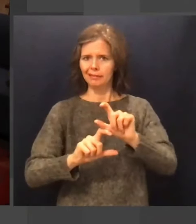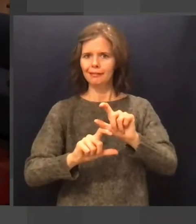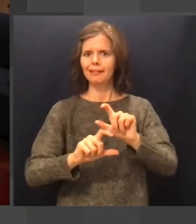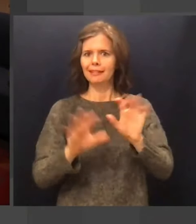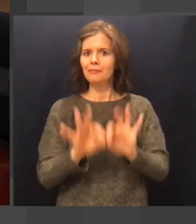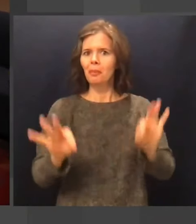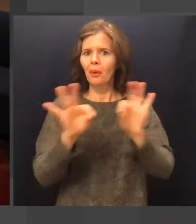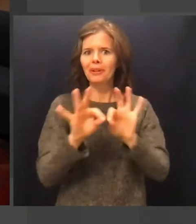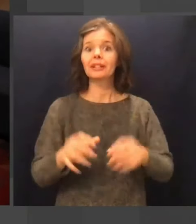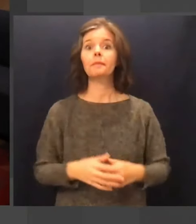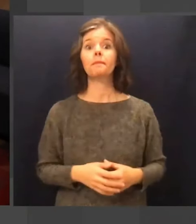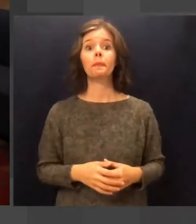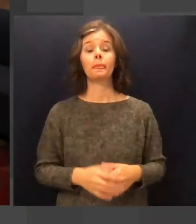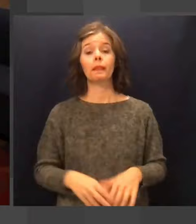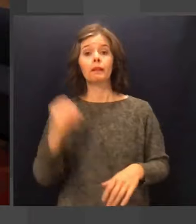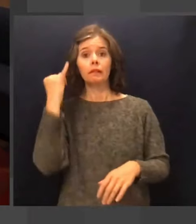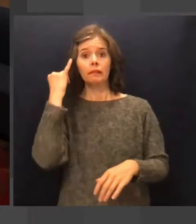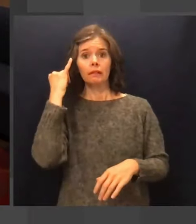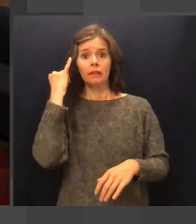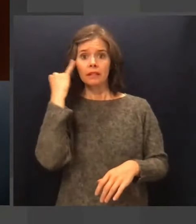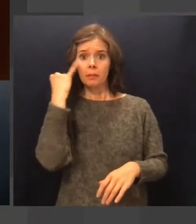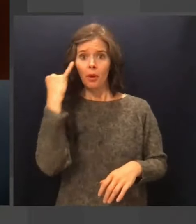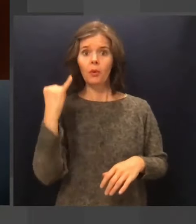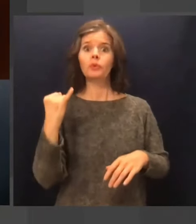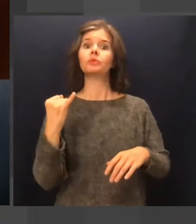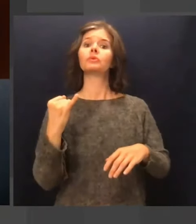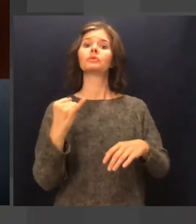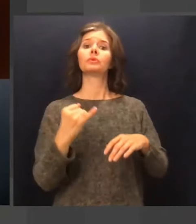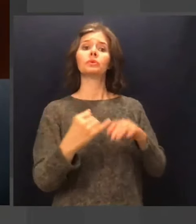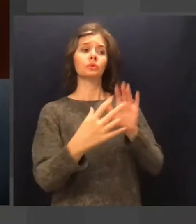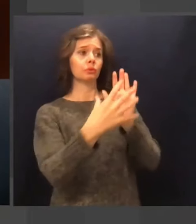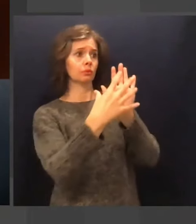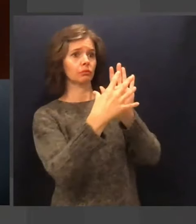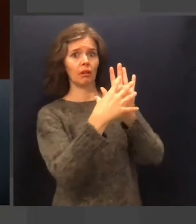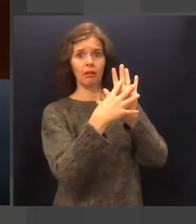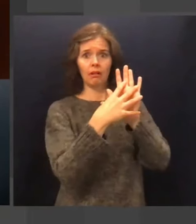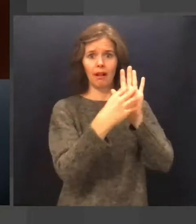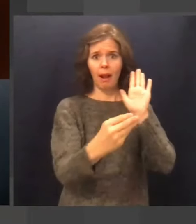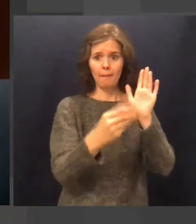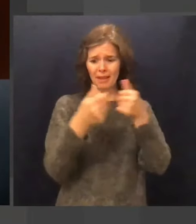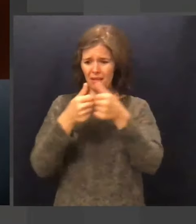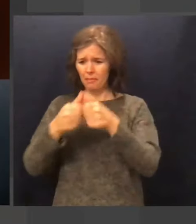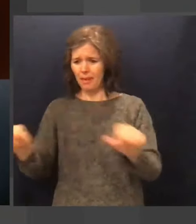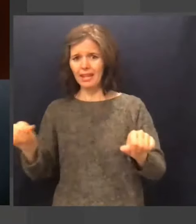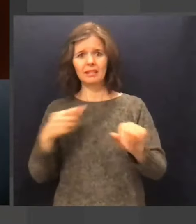COUNTS. IF YOU WOULD JUST CUT AND PASTE